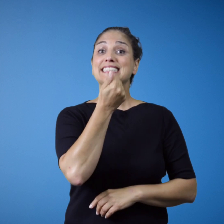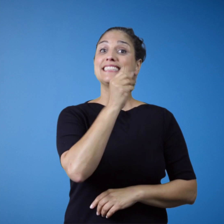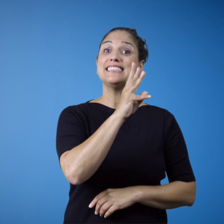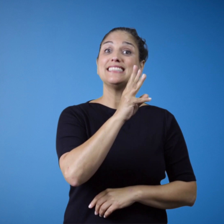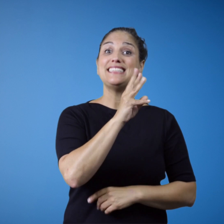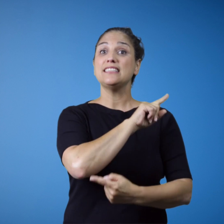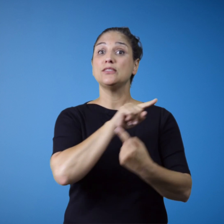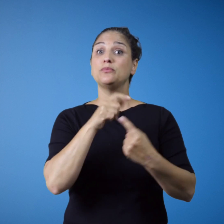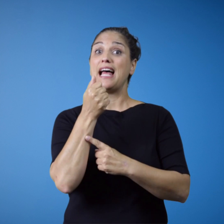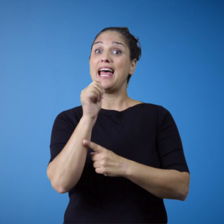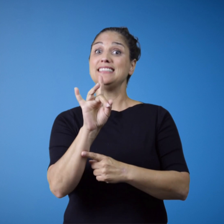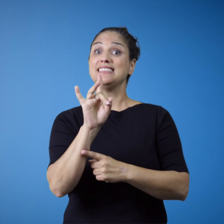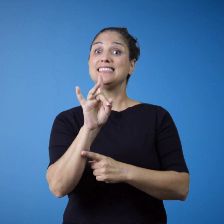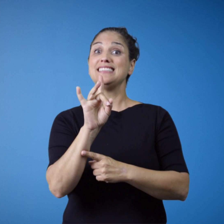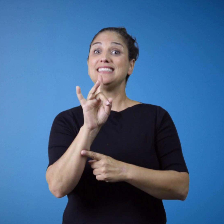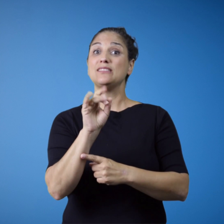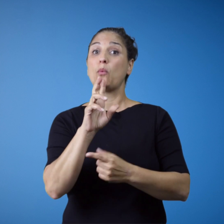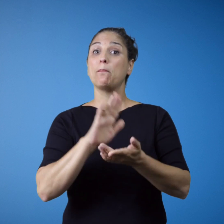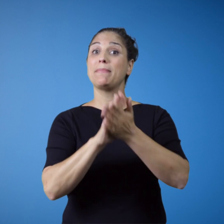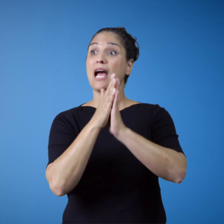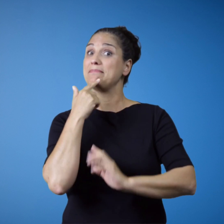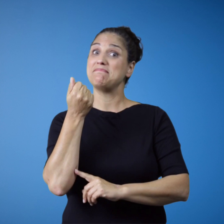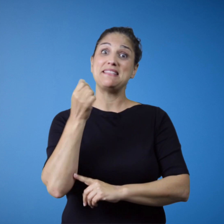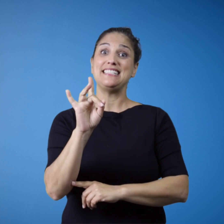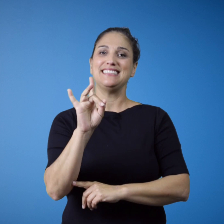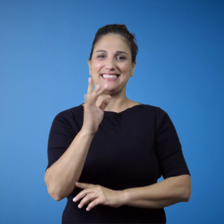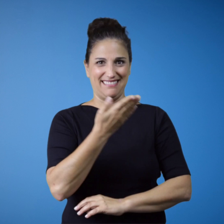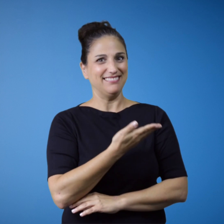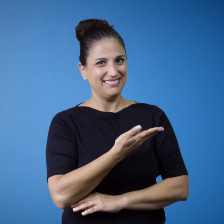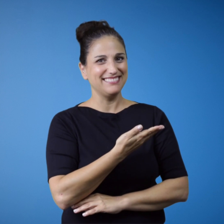And the timeline for 16 to 18 or when you become 18 are as follows.